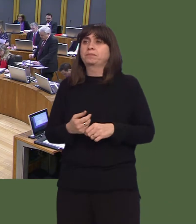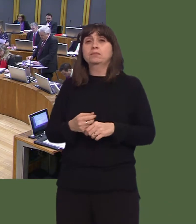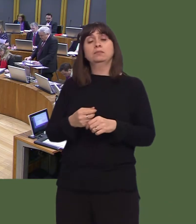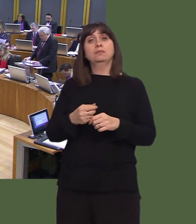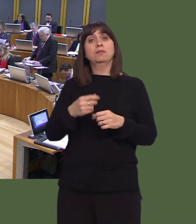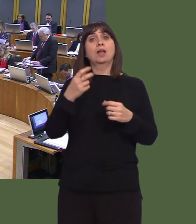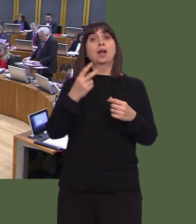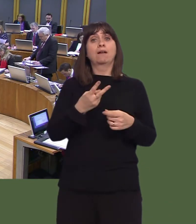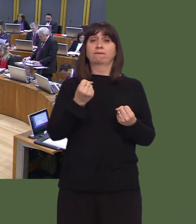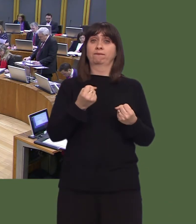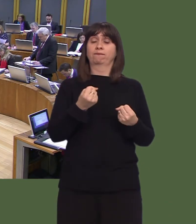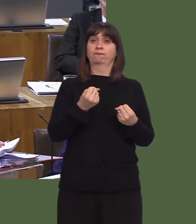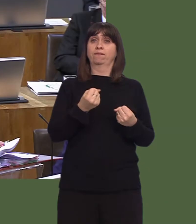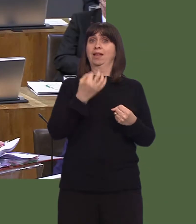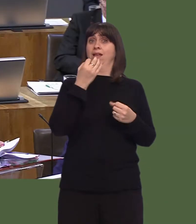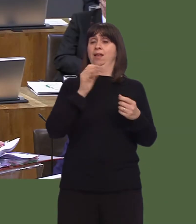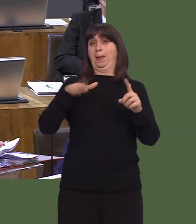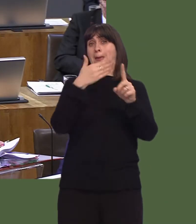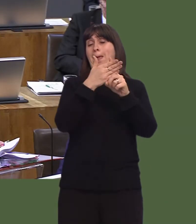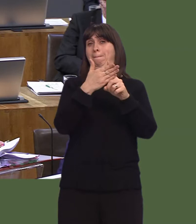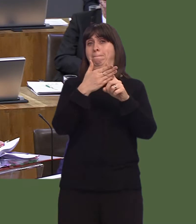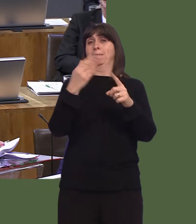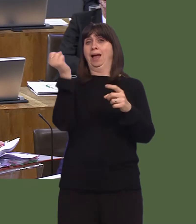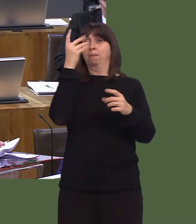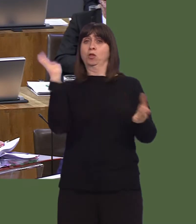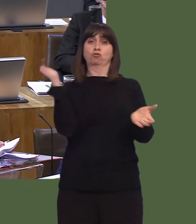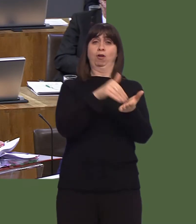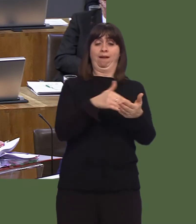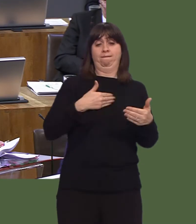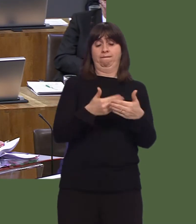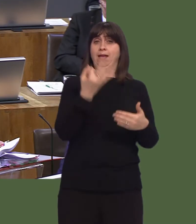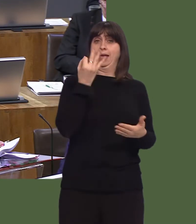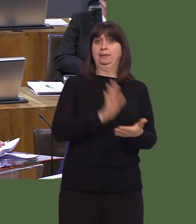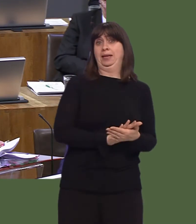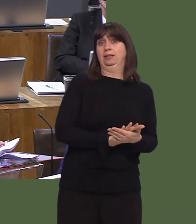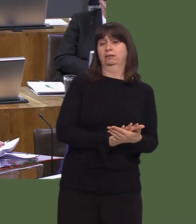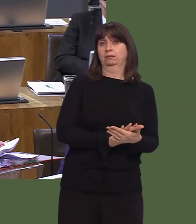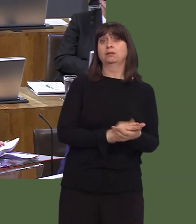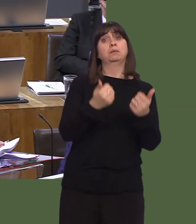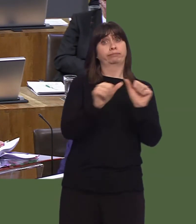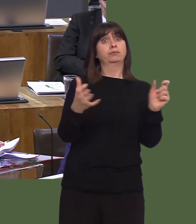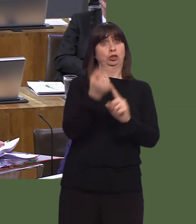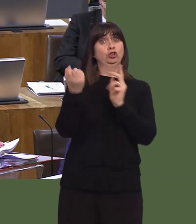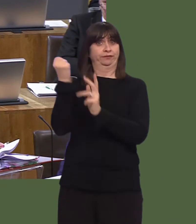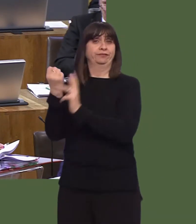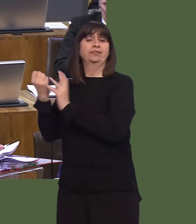for 22 consecutive months across south Walesóand South Wales Central particularlyóbut, of course, there are examples where that hasn't happened.